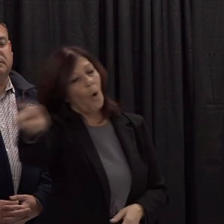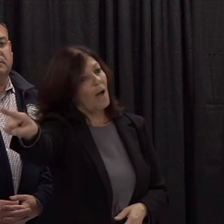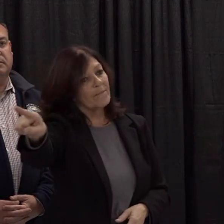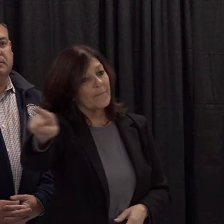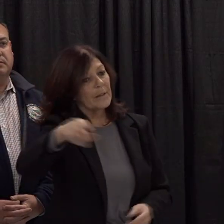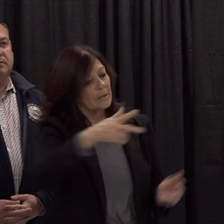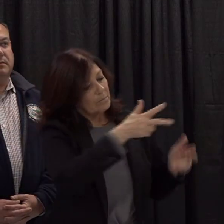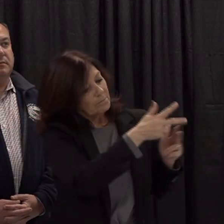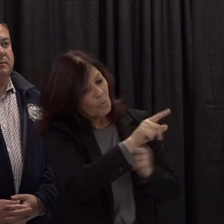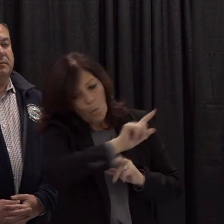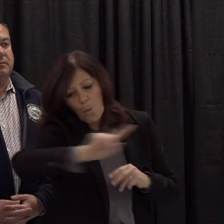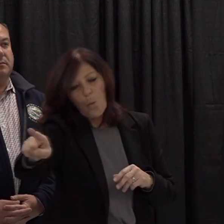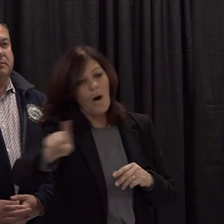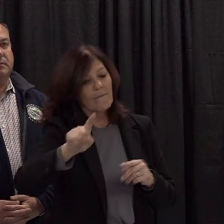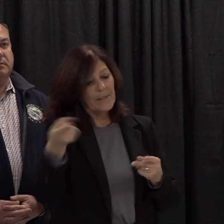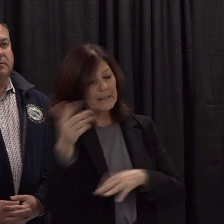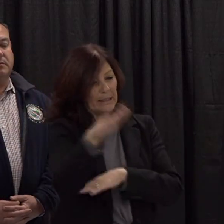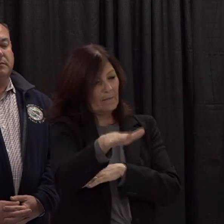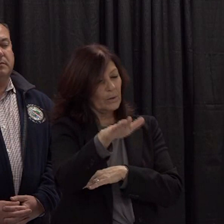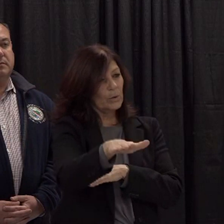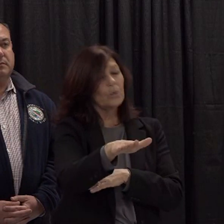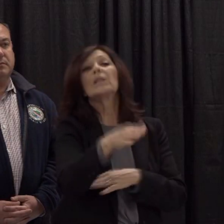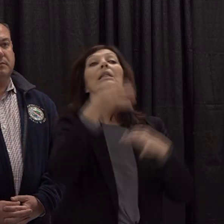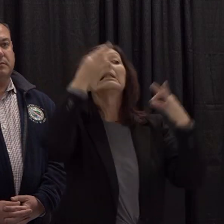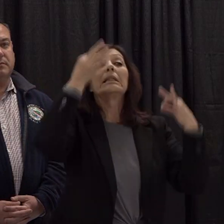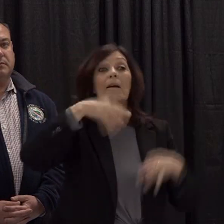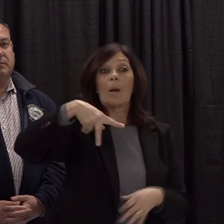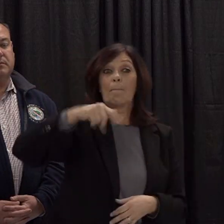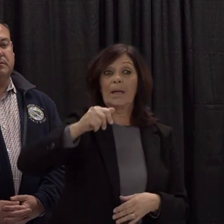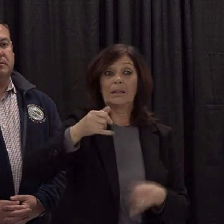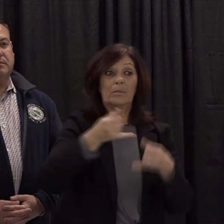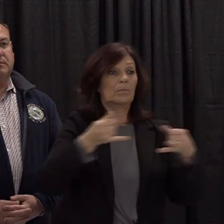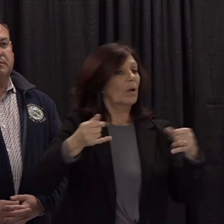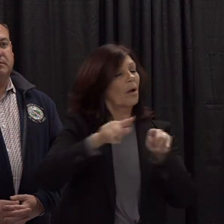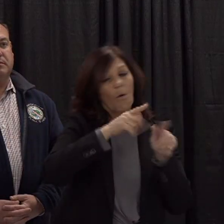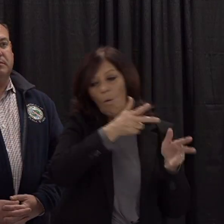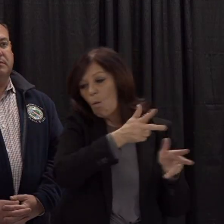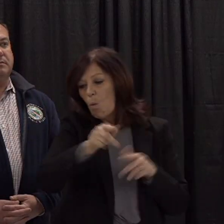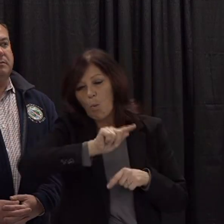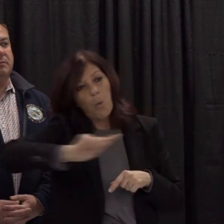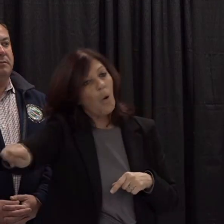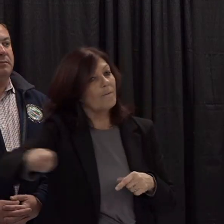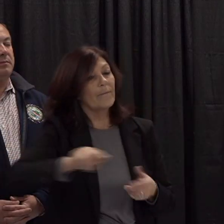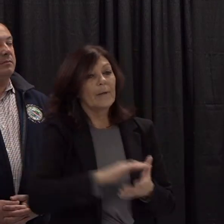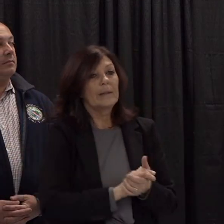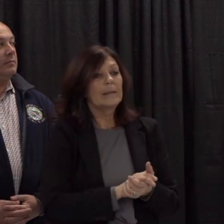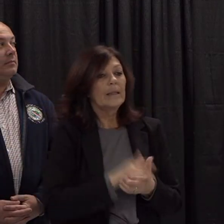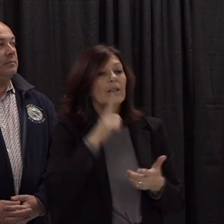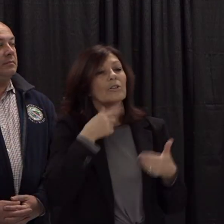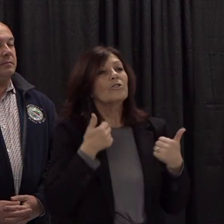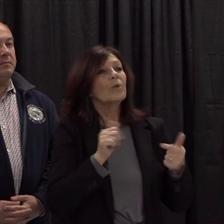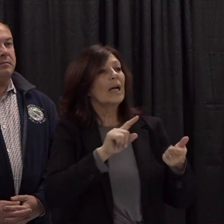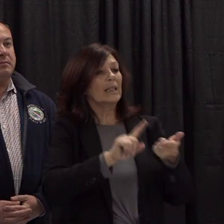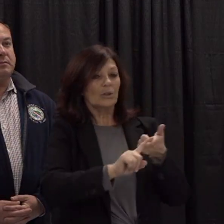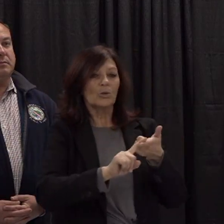off since earlier this afternoon, definitely at the Pennsylvania line and they are trying to stage these